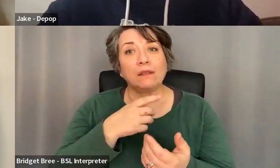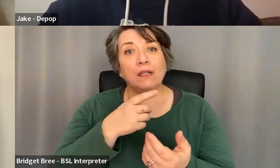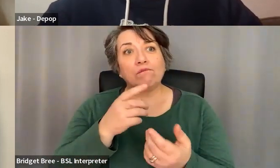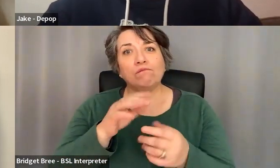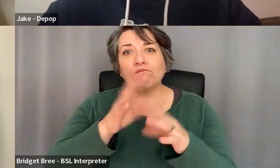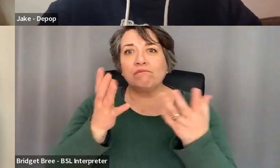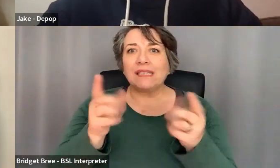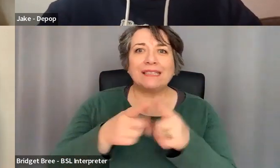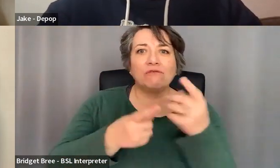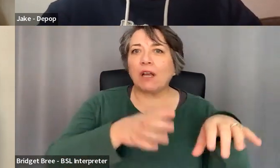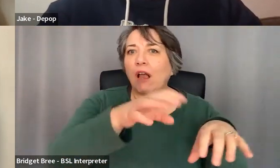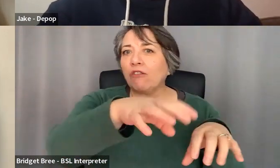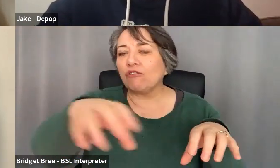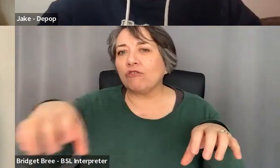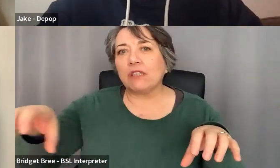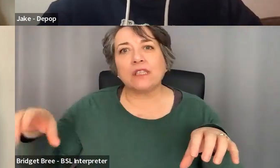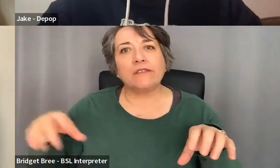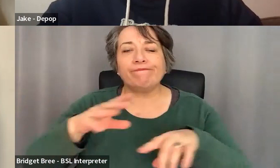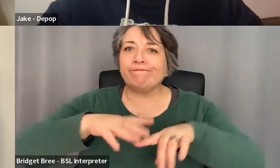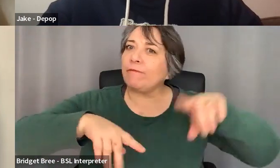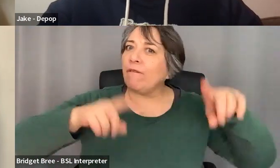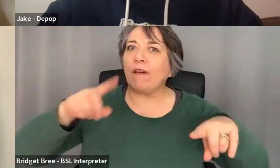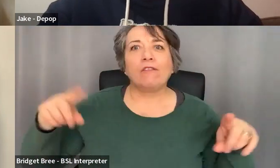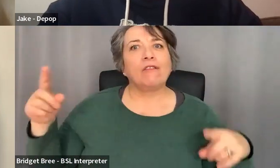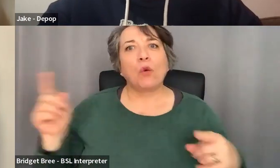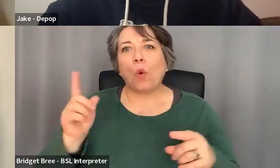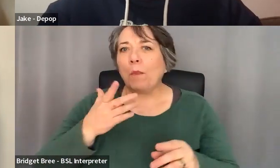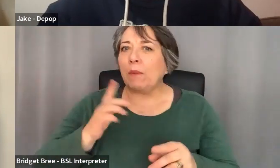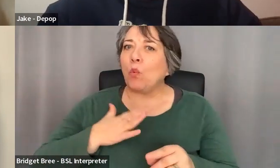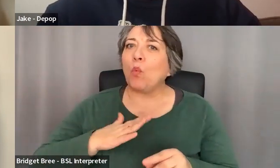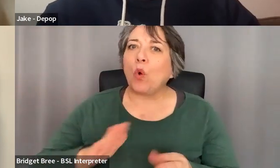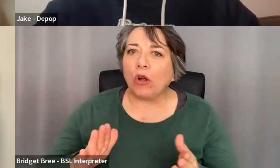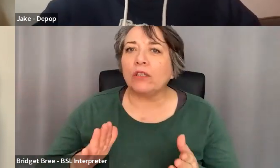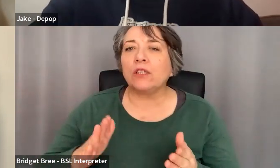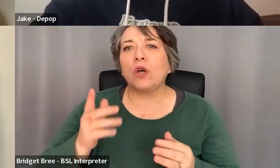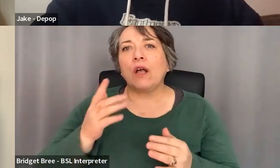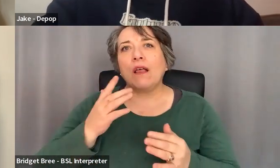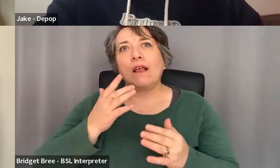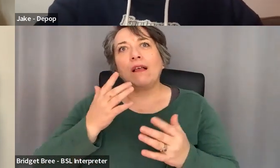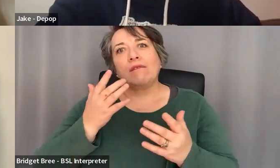You know what people are looking for in different areas change that changes or is different across countries.